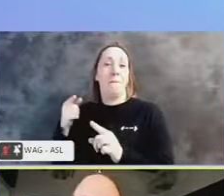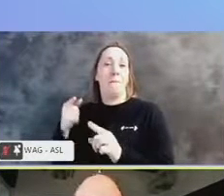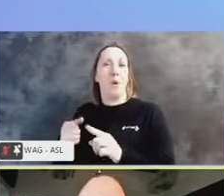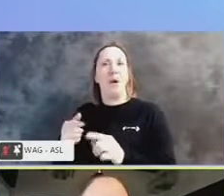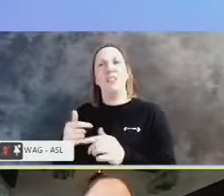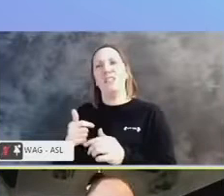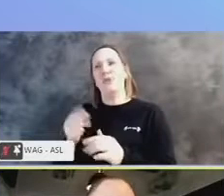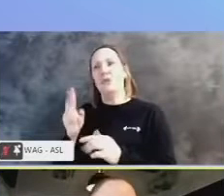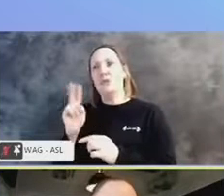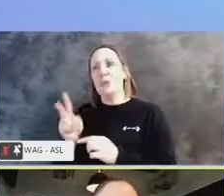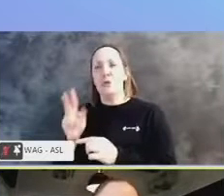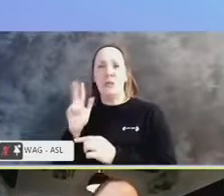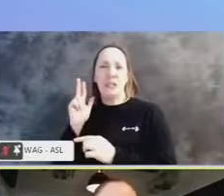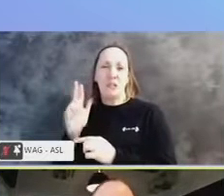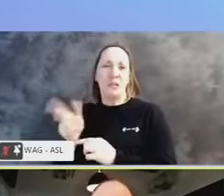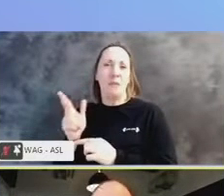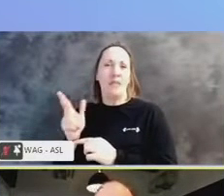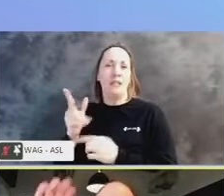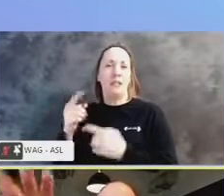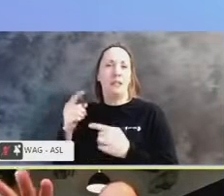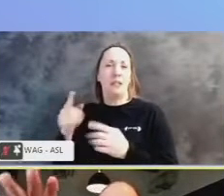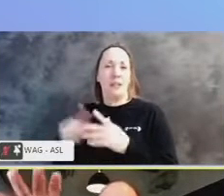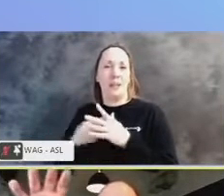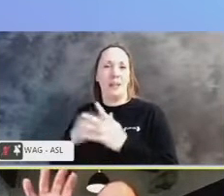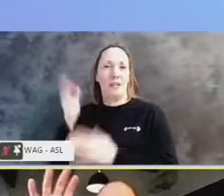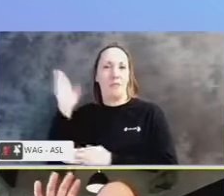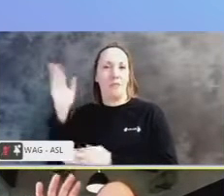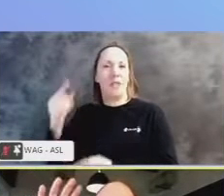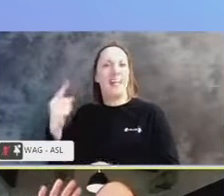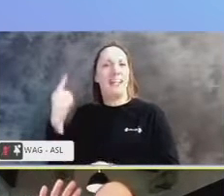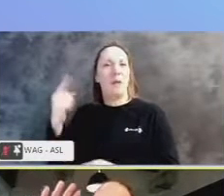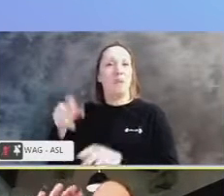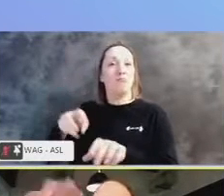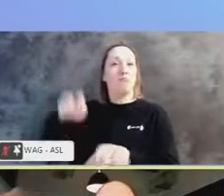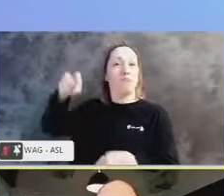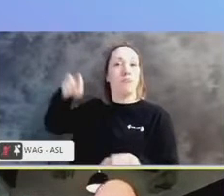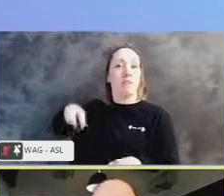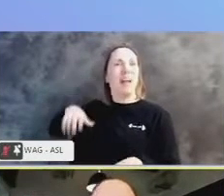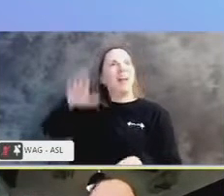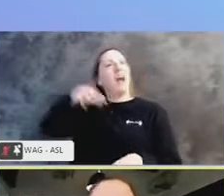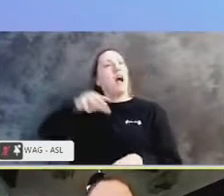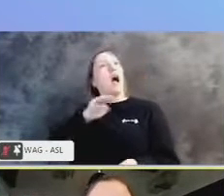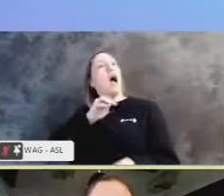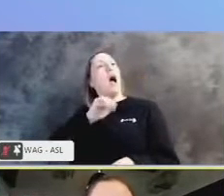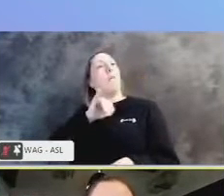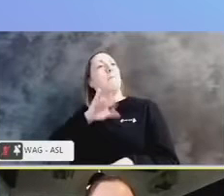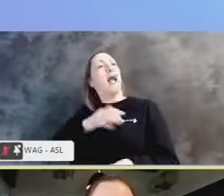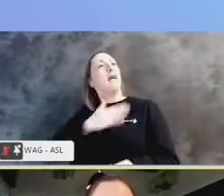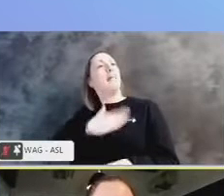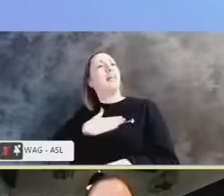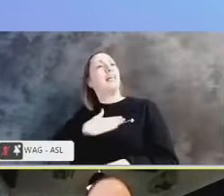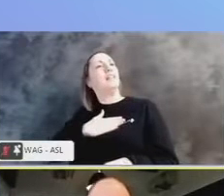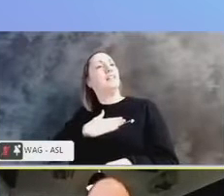20 years ago when it came to accessibility. Some point like a couple minutes presentation I hear in the